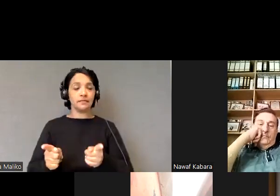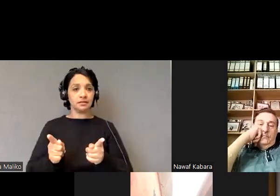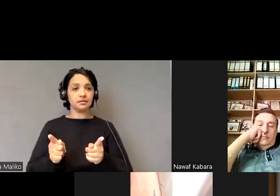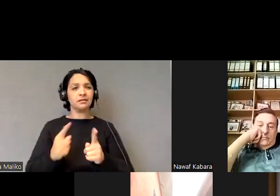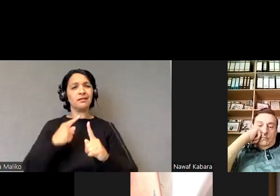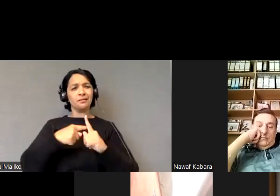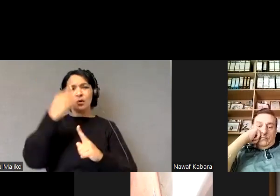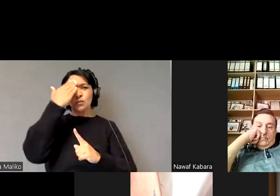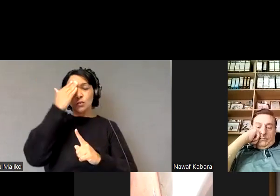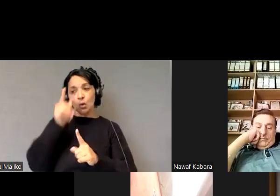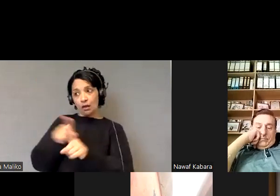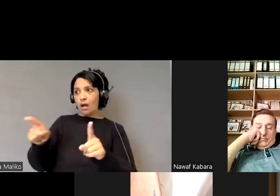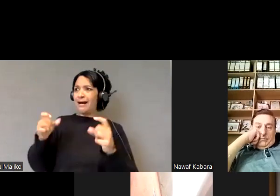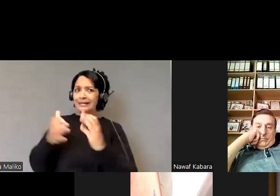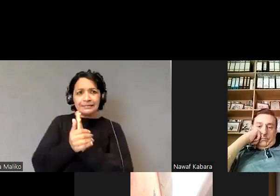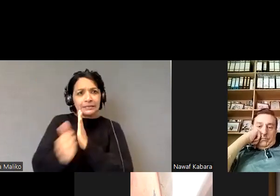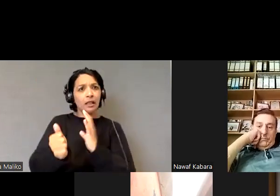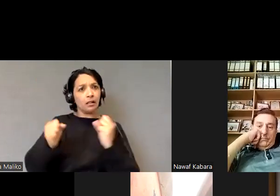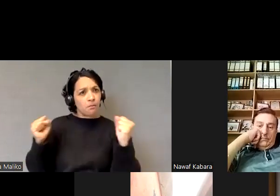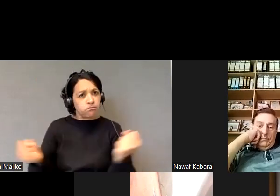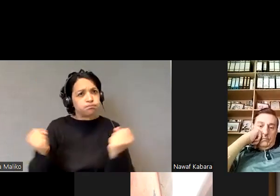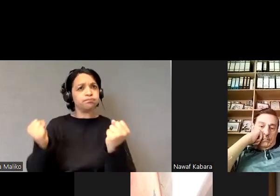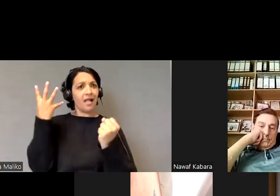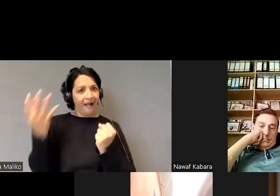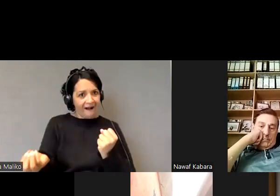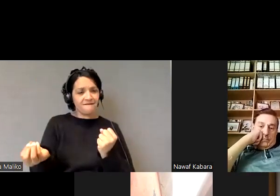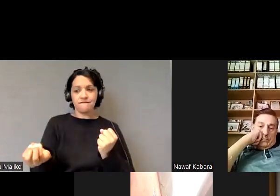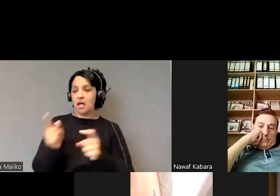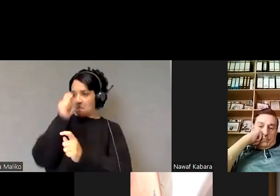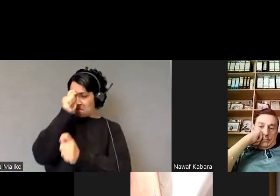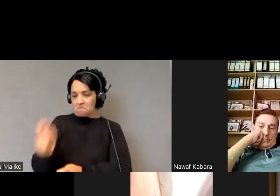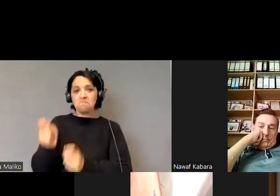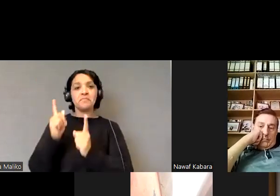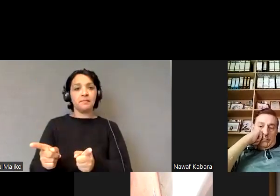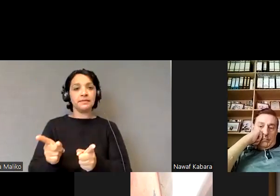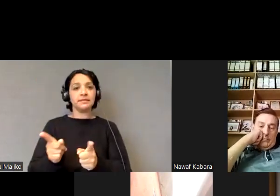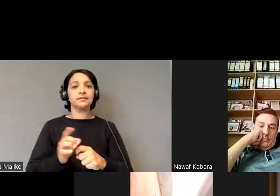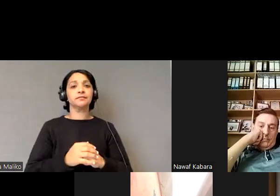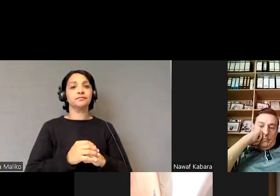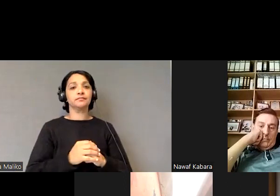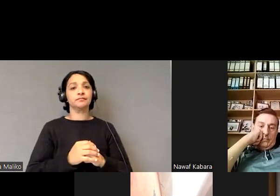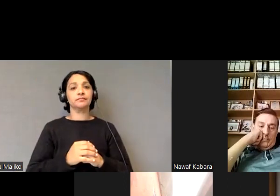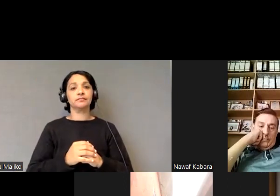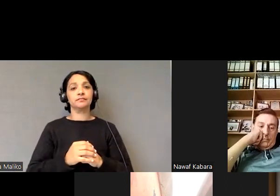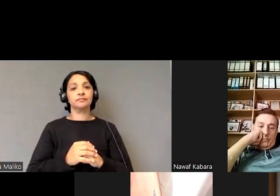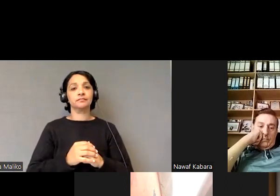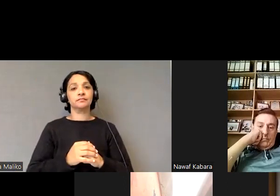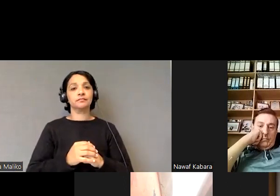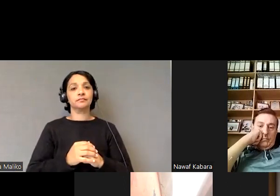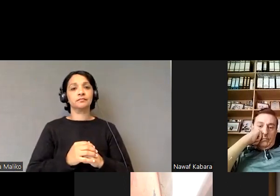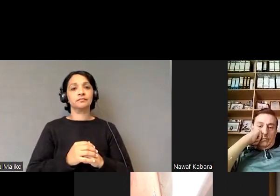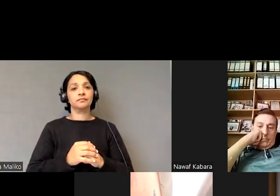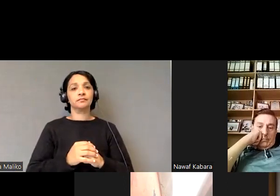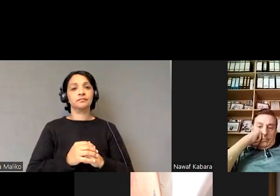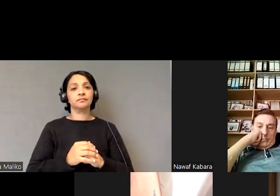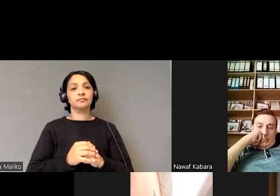they have, as subjects can organise and play a significant role in society.